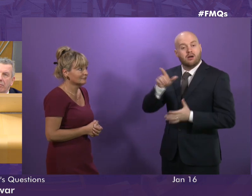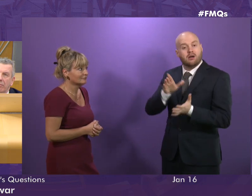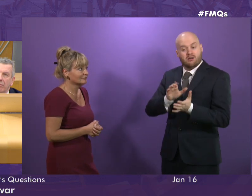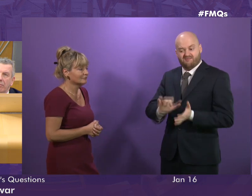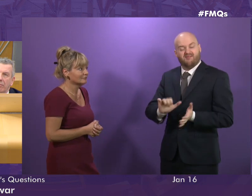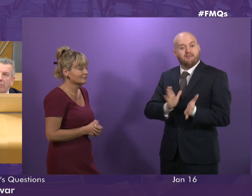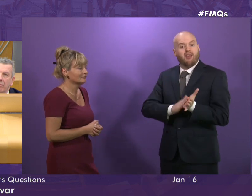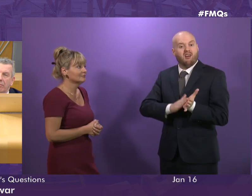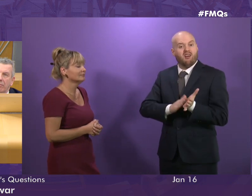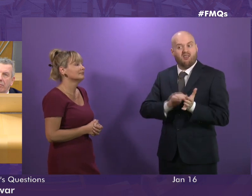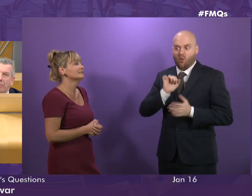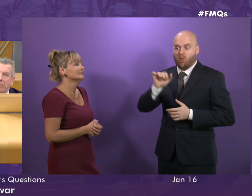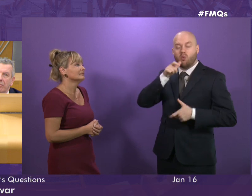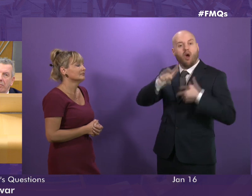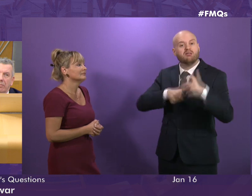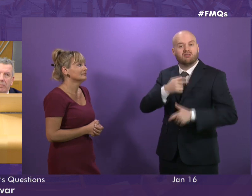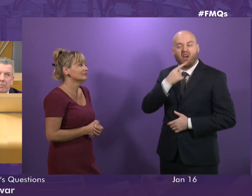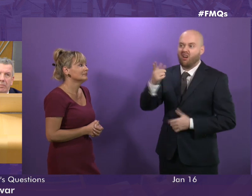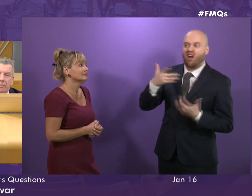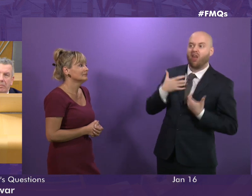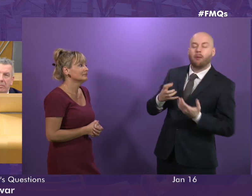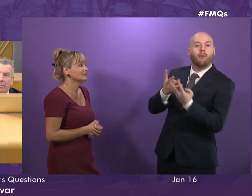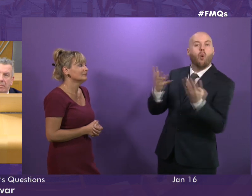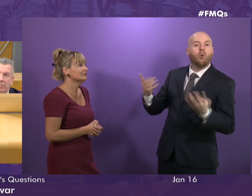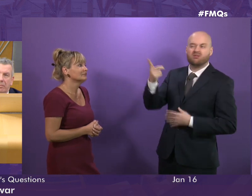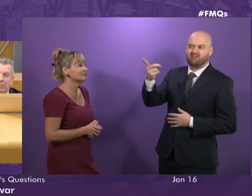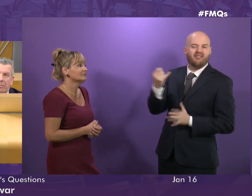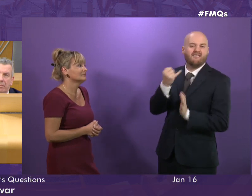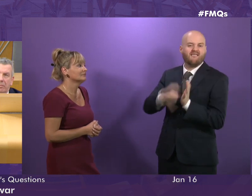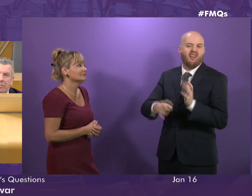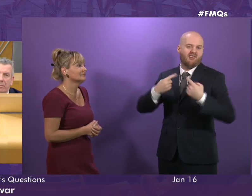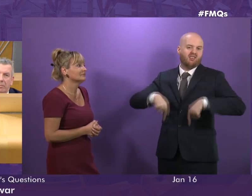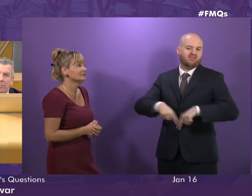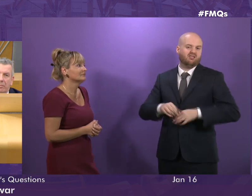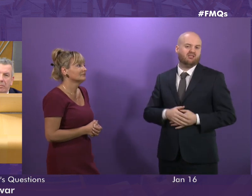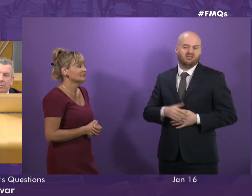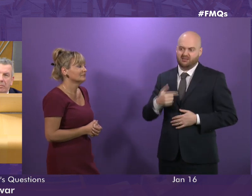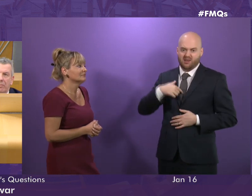step of the way and kept us in the dark. We believe Milly would still be alive today